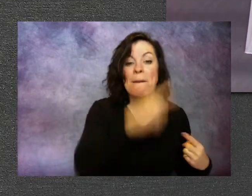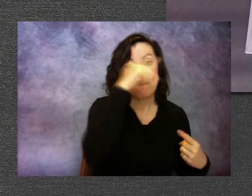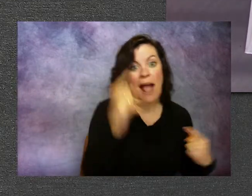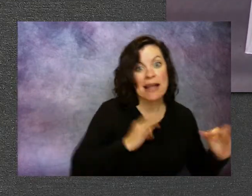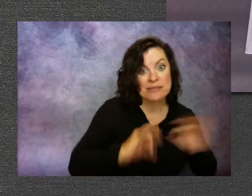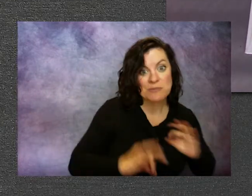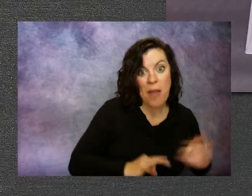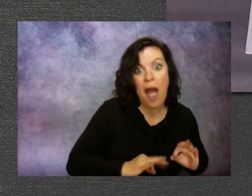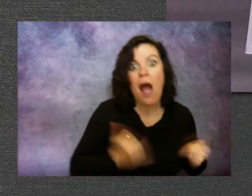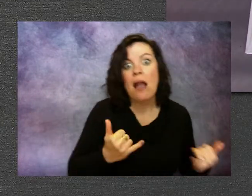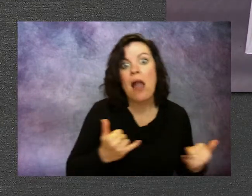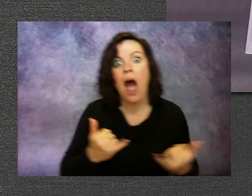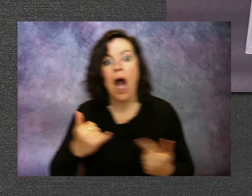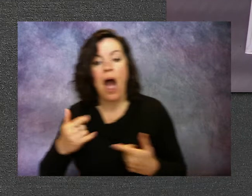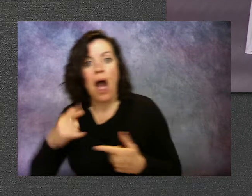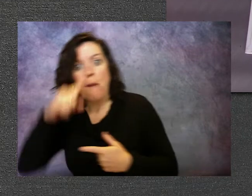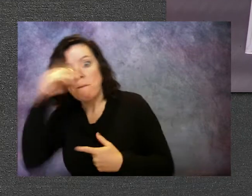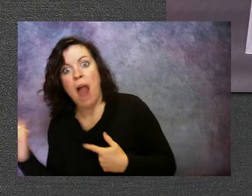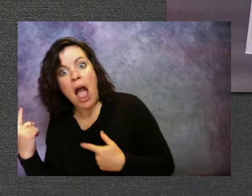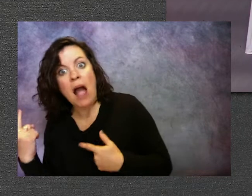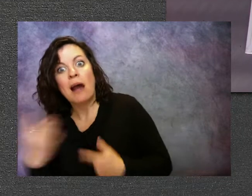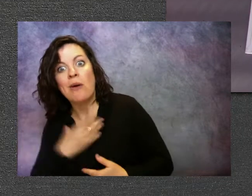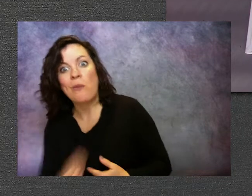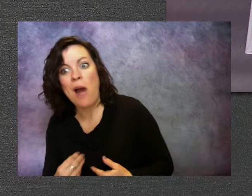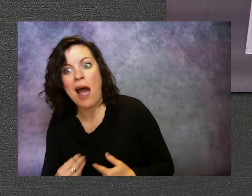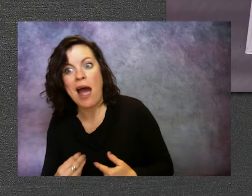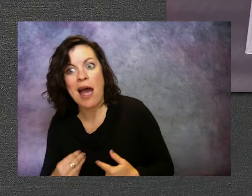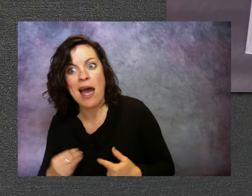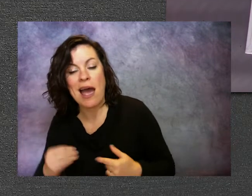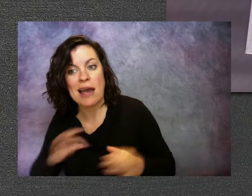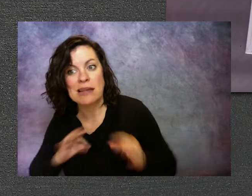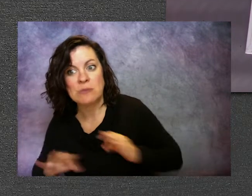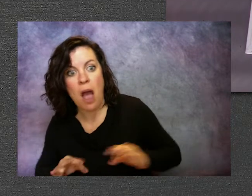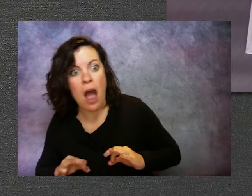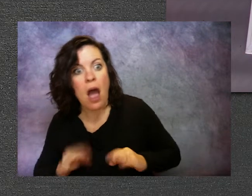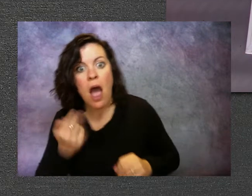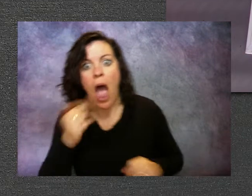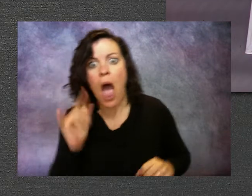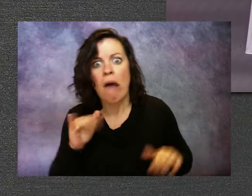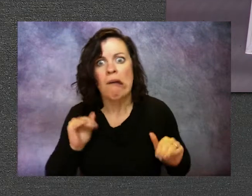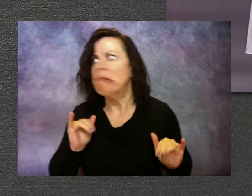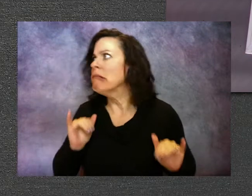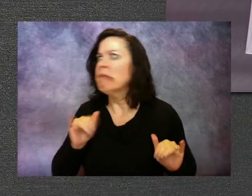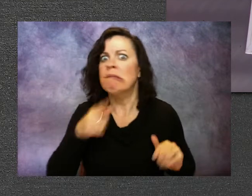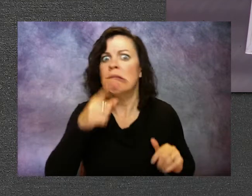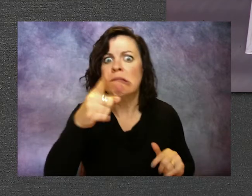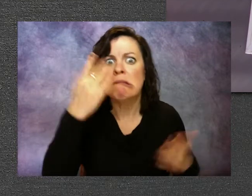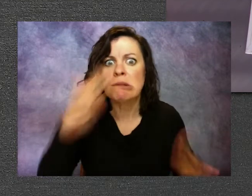When Harry heard this, he tried very hard to show them he was Harry. He started to do all his old clever tricks.